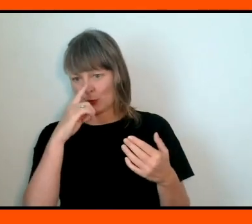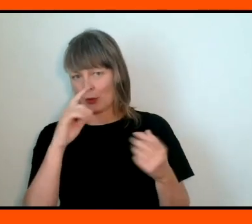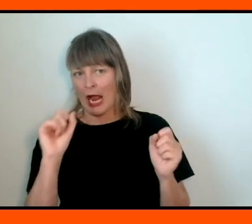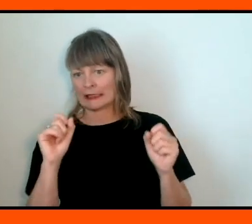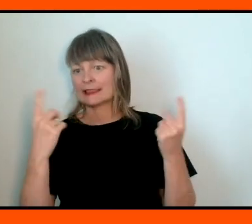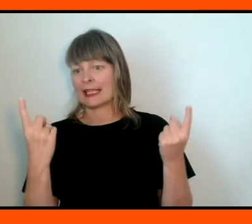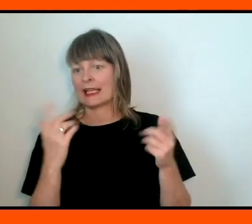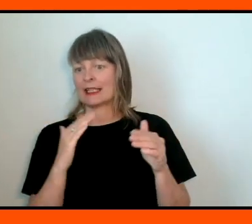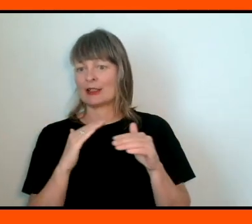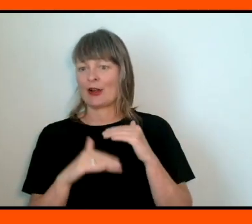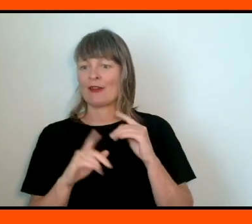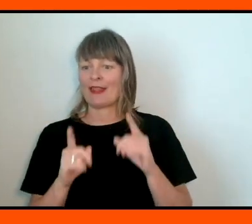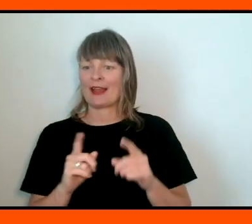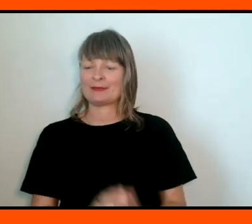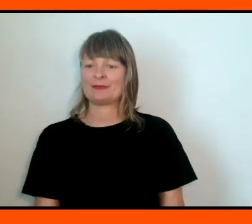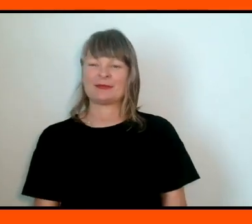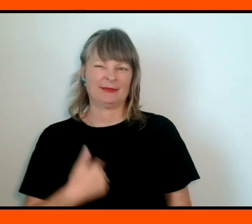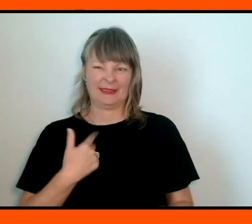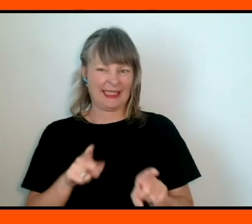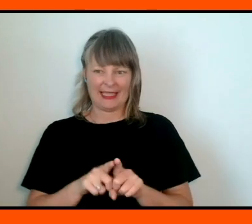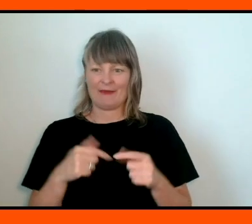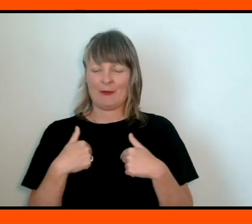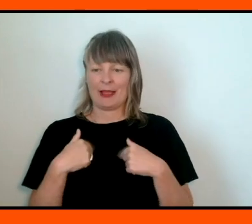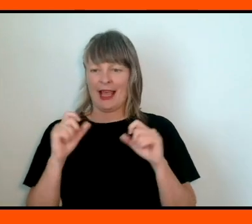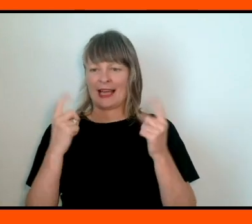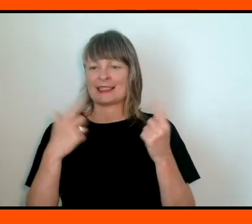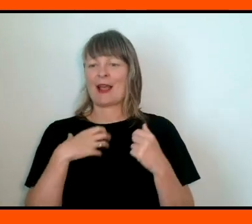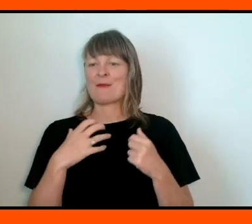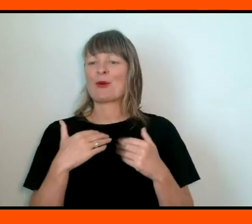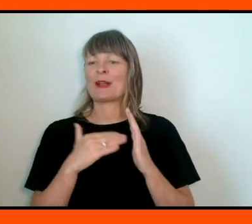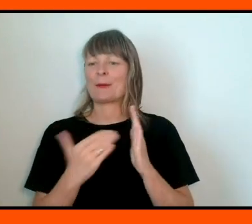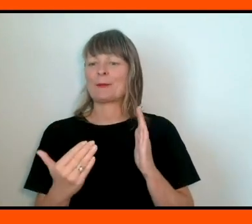definitely my understanding of that. If someone has signed a petition,